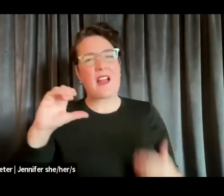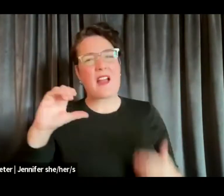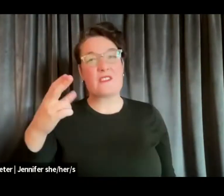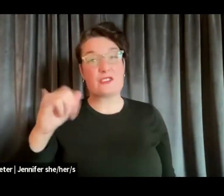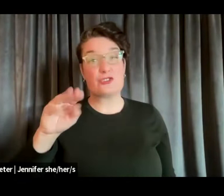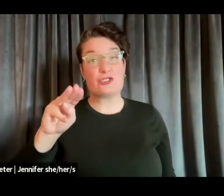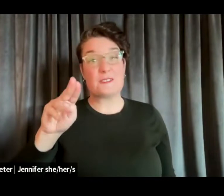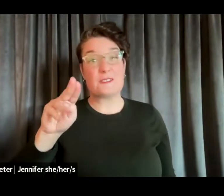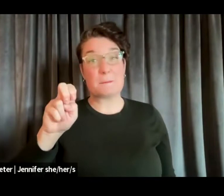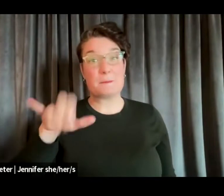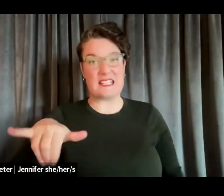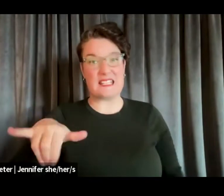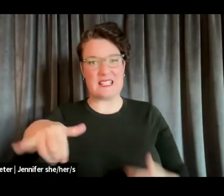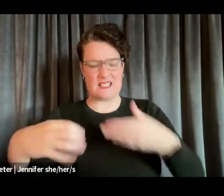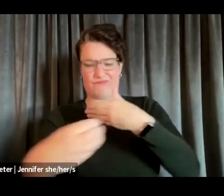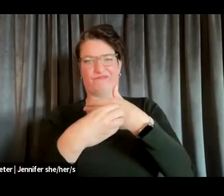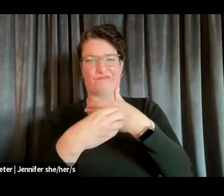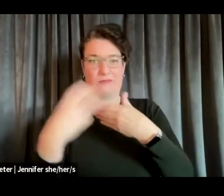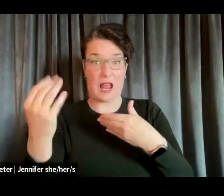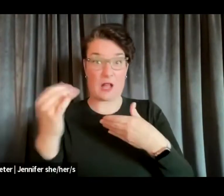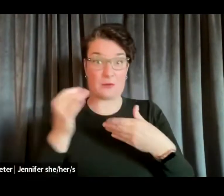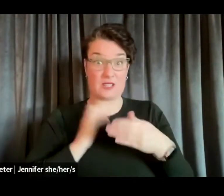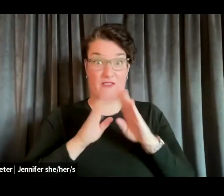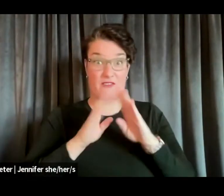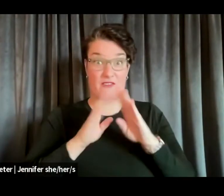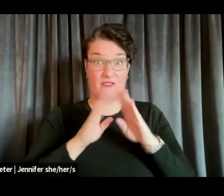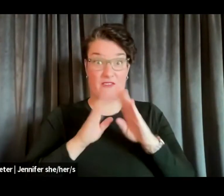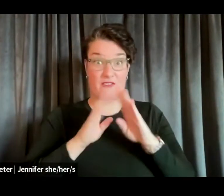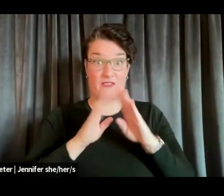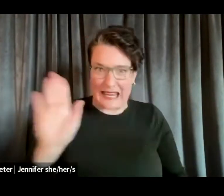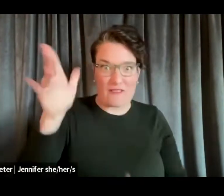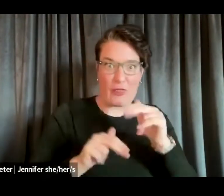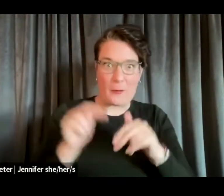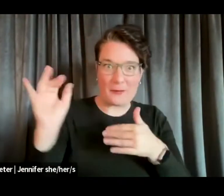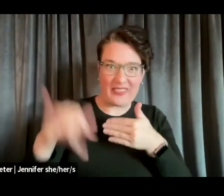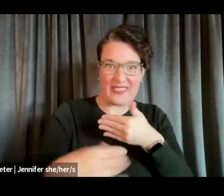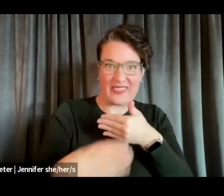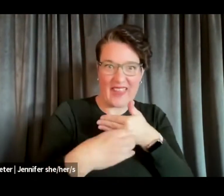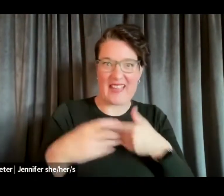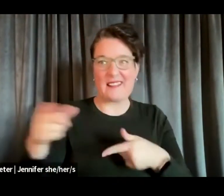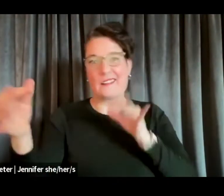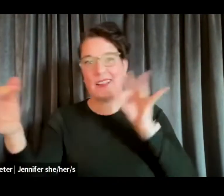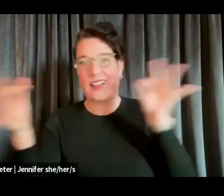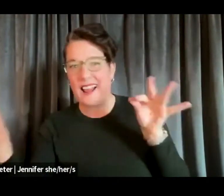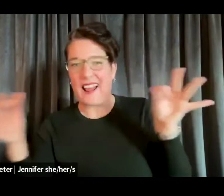That was Yeah, that his grandfather built and he was like telling me about it. Rebekah: I love that. in the Sukkah